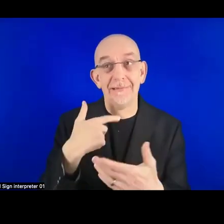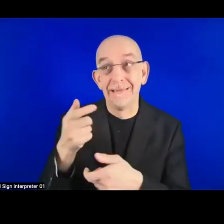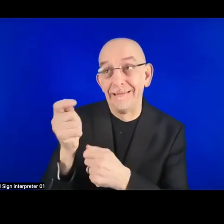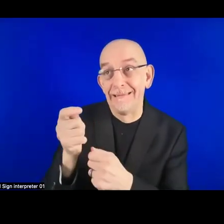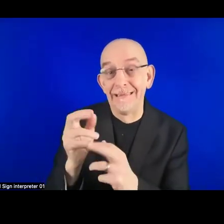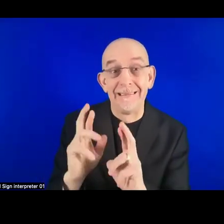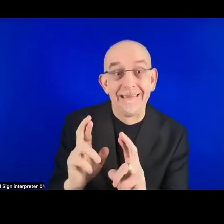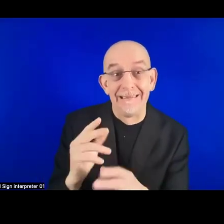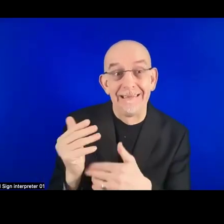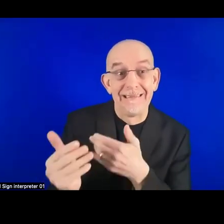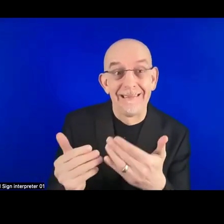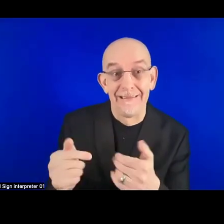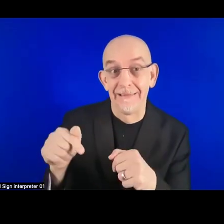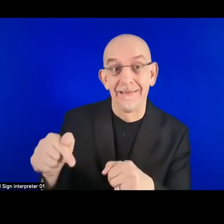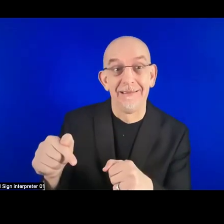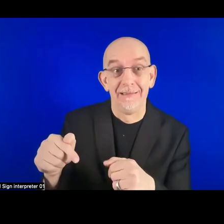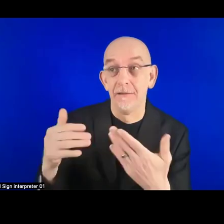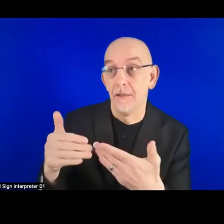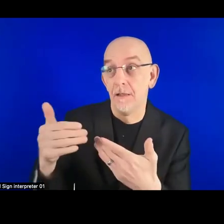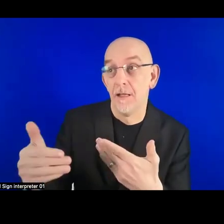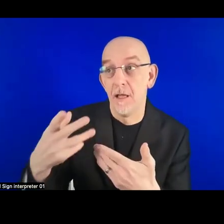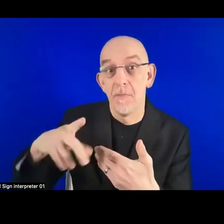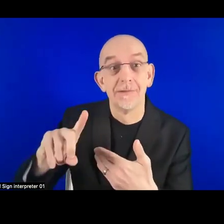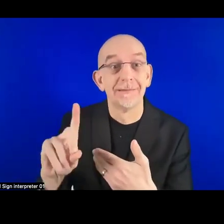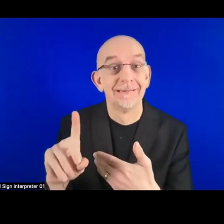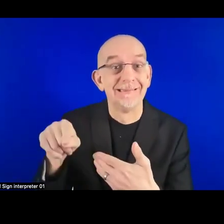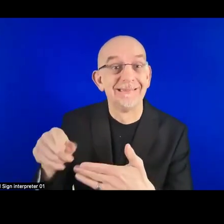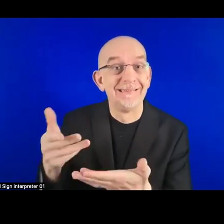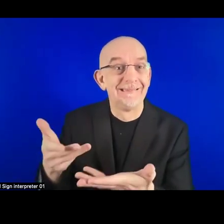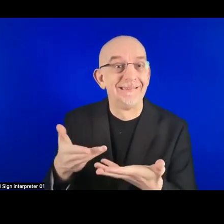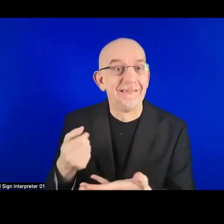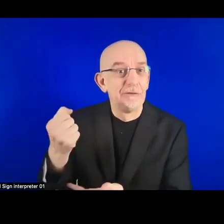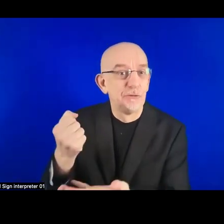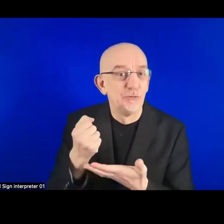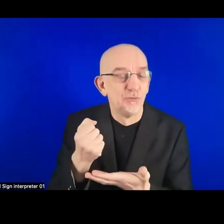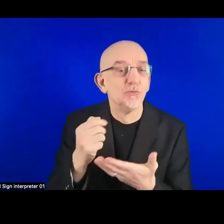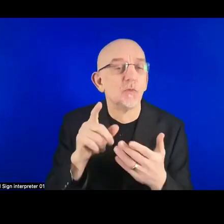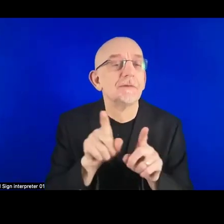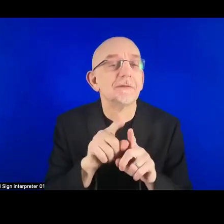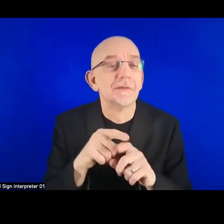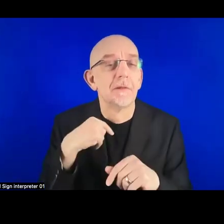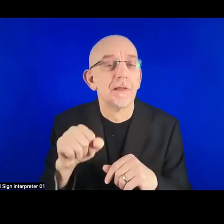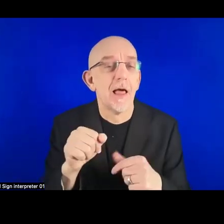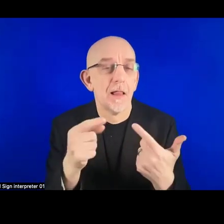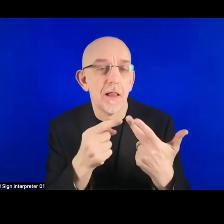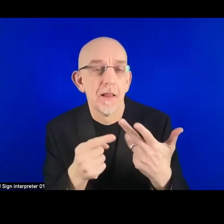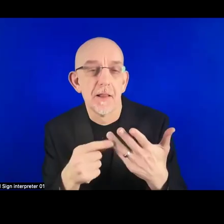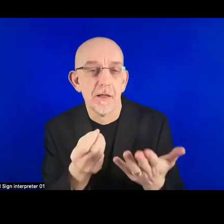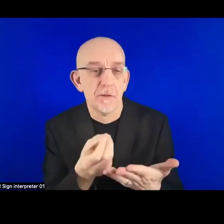and share also some tips on developing the research project. For context, I obtained